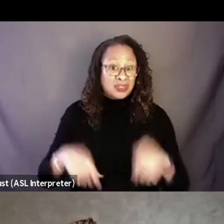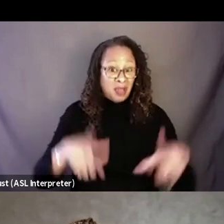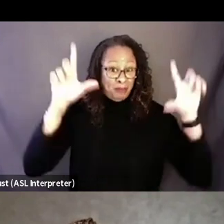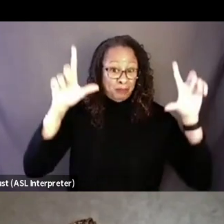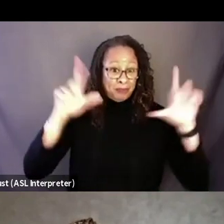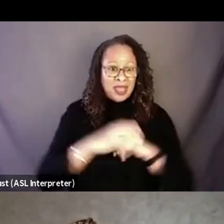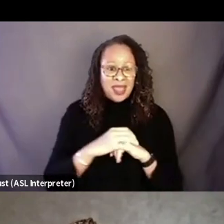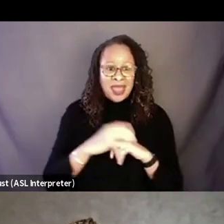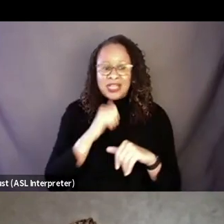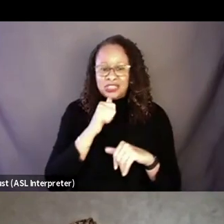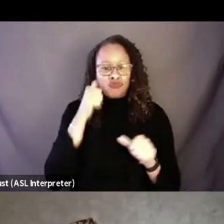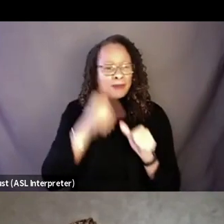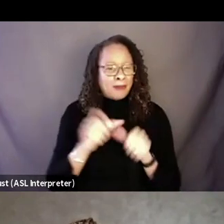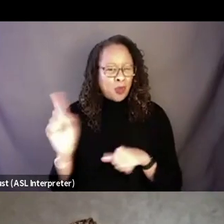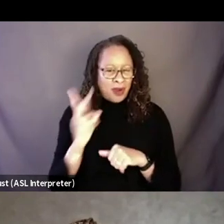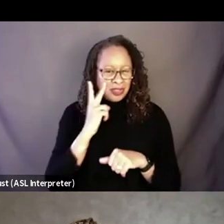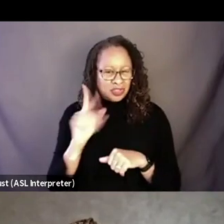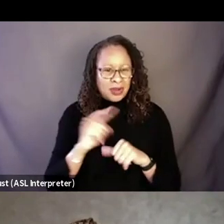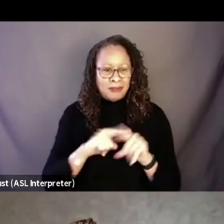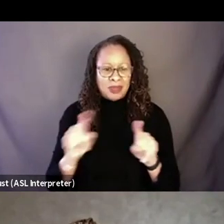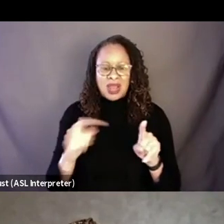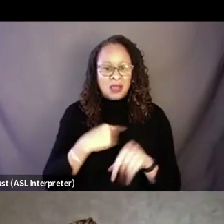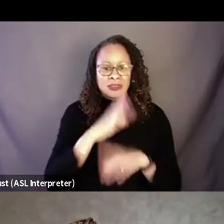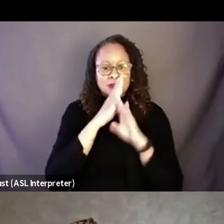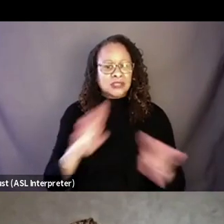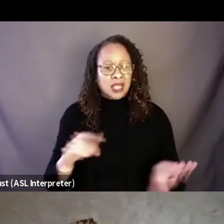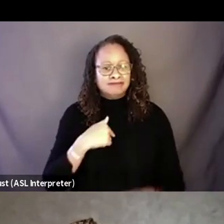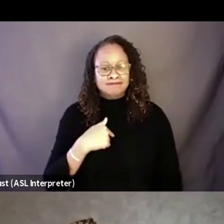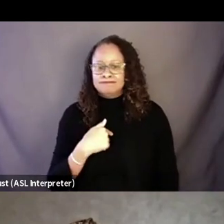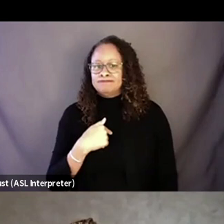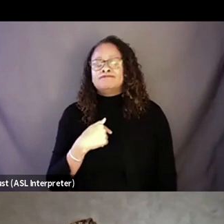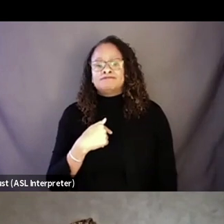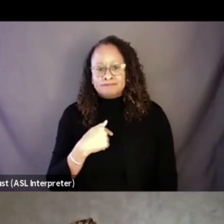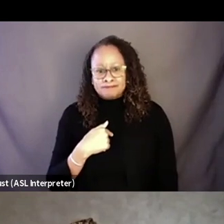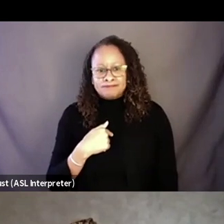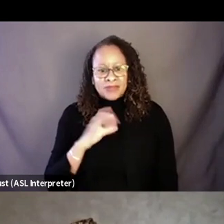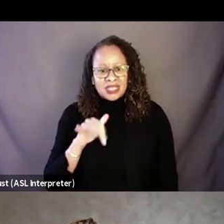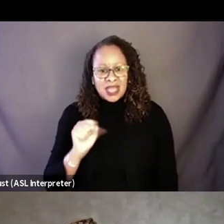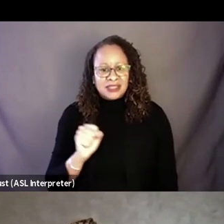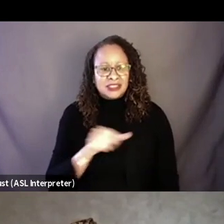I don't even remember where, but it rendered me silent because yes you're sitting pretty in your